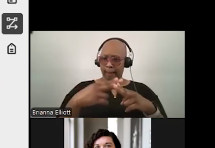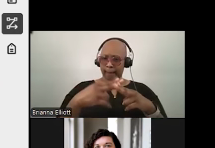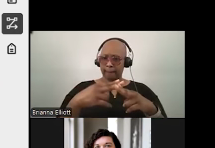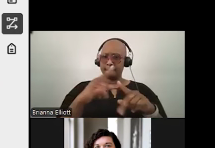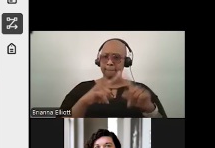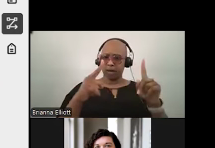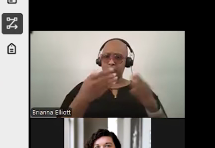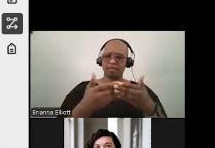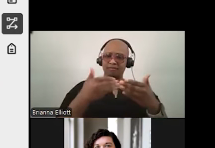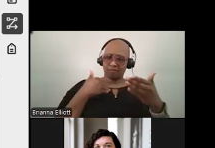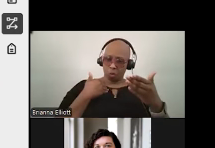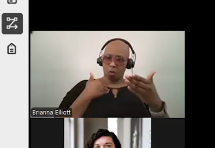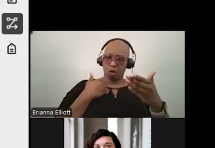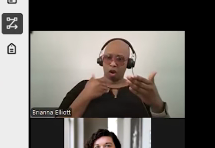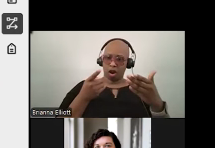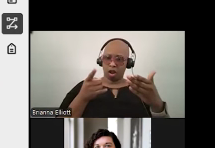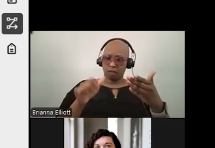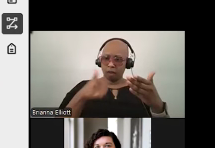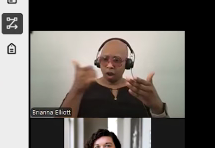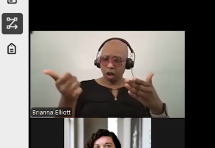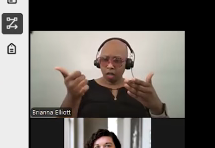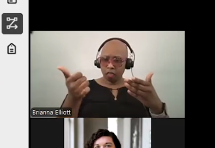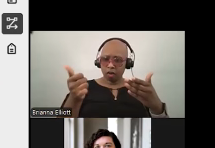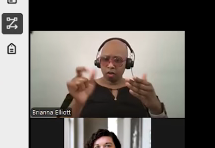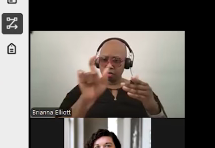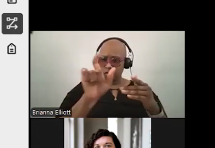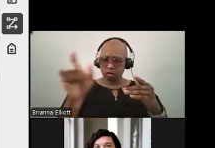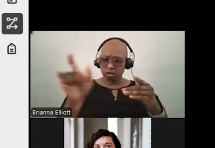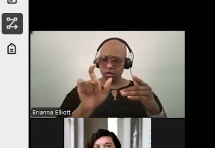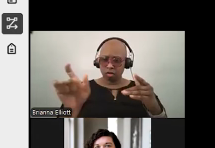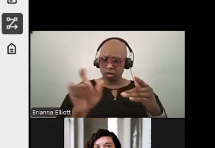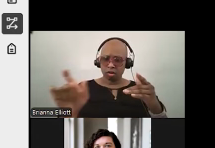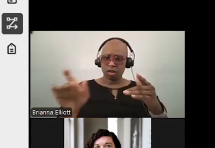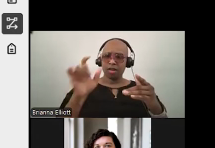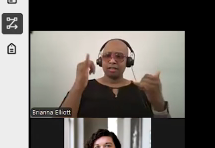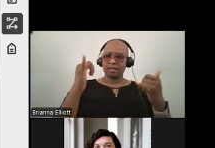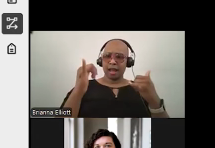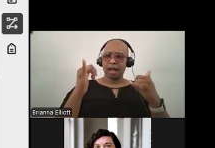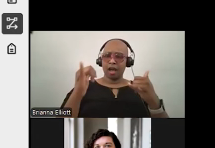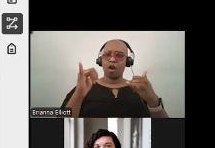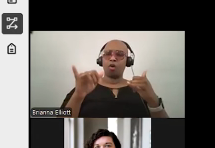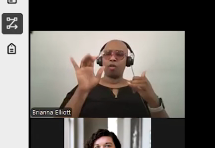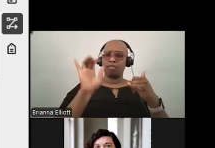there. So now this is how it's going to be read. And I had to make sure to check that. Let's see.